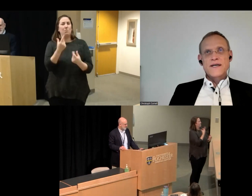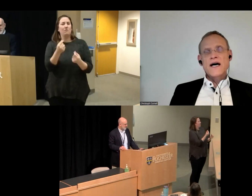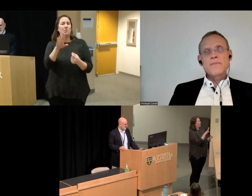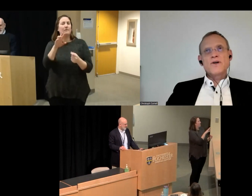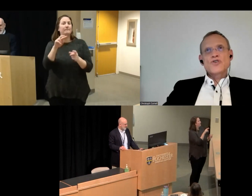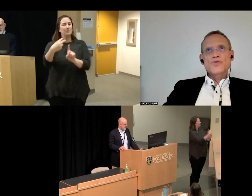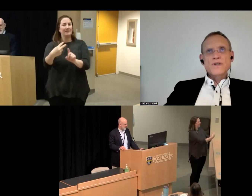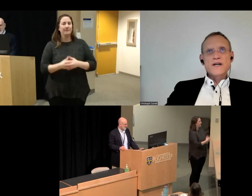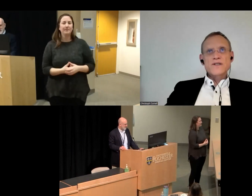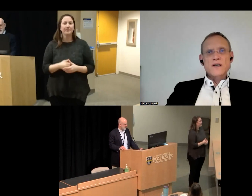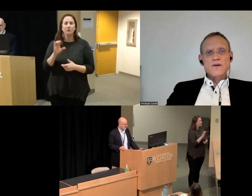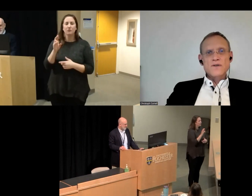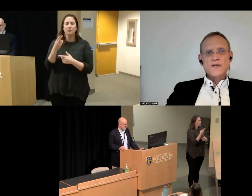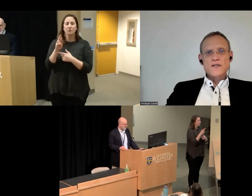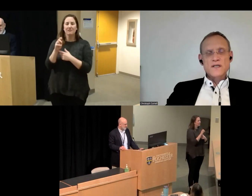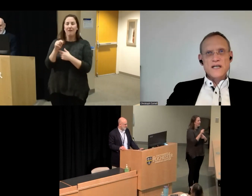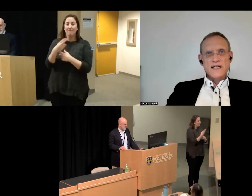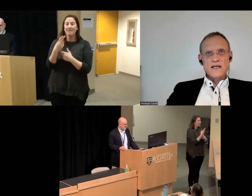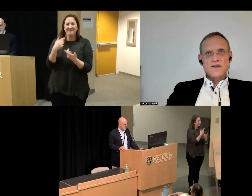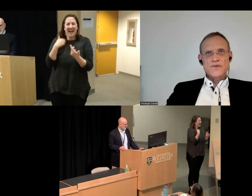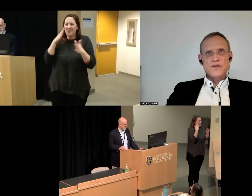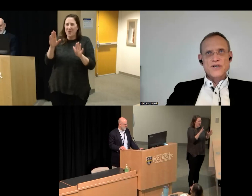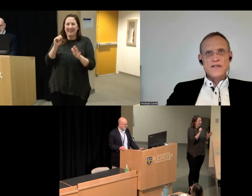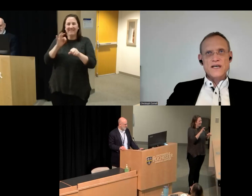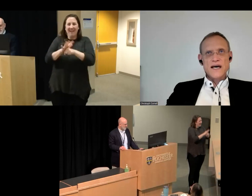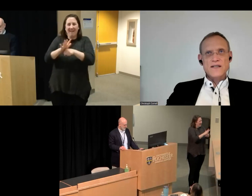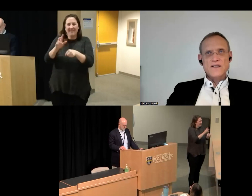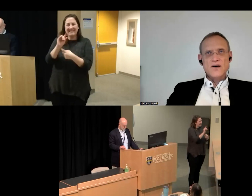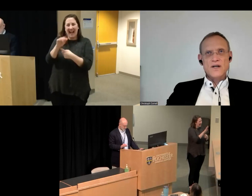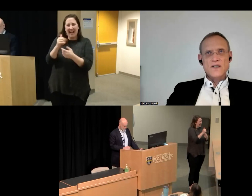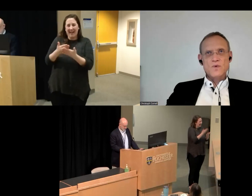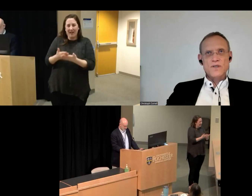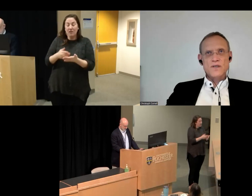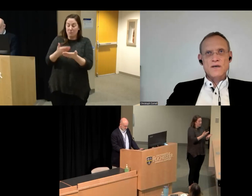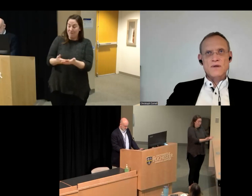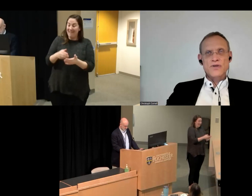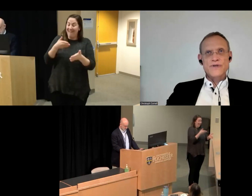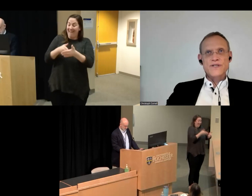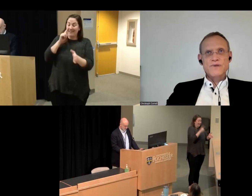Yeah, I'm not sure. There's a consistent data to suggest that antipsychotics would increase the